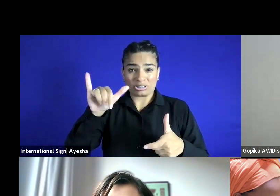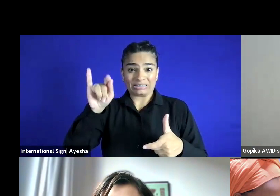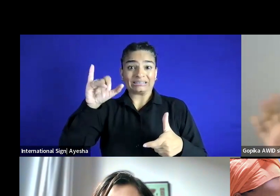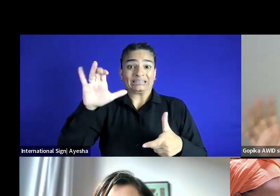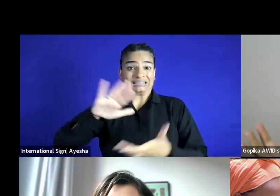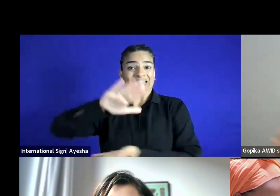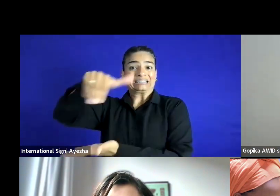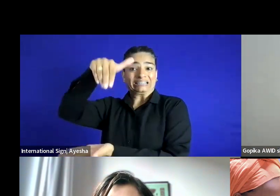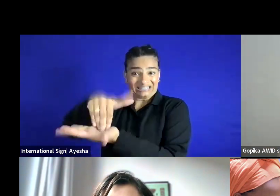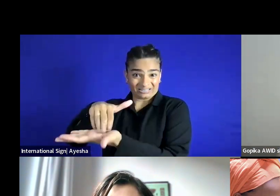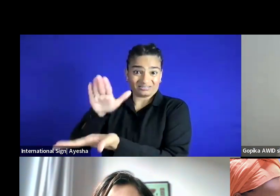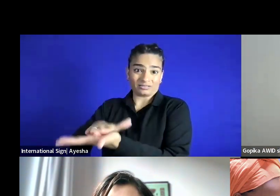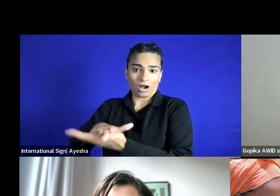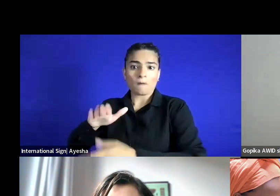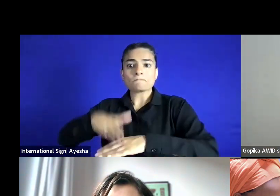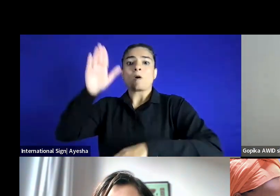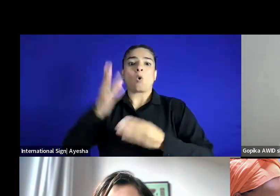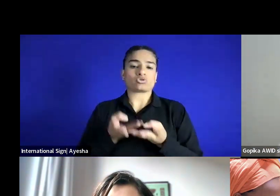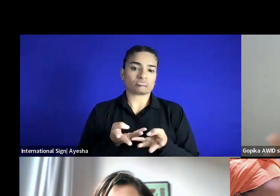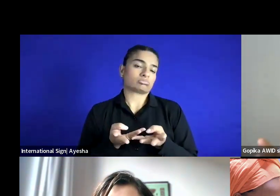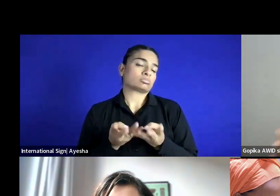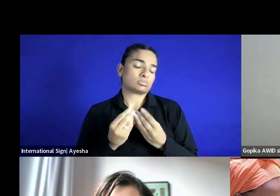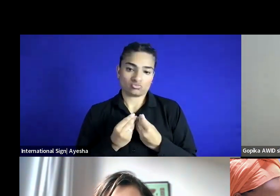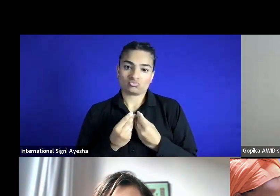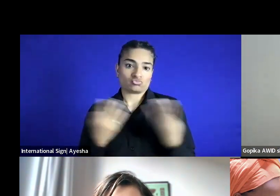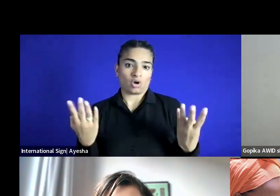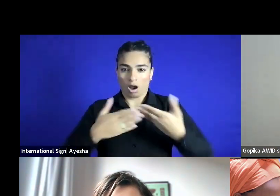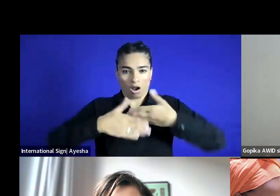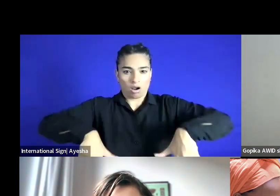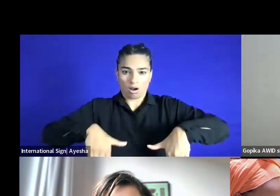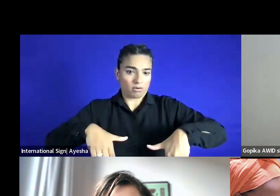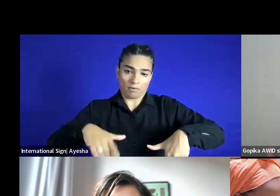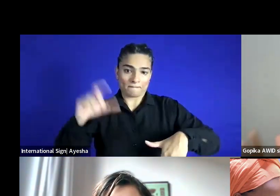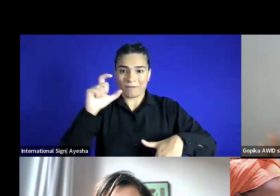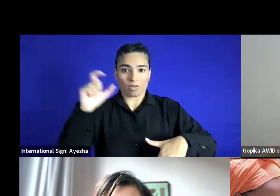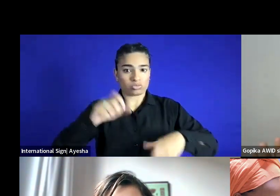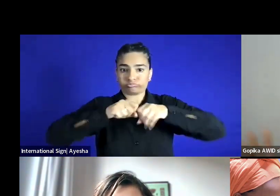Changing our maps, moving our registration lunch and plenaries